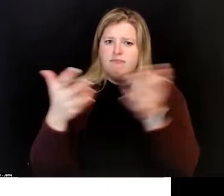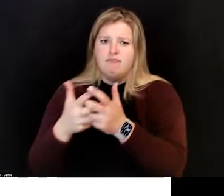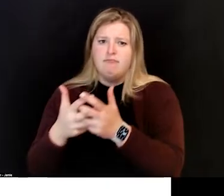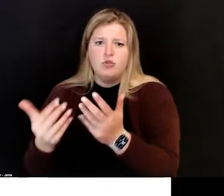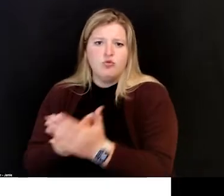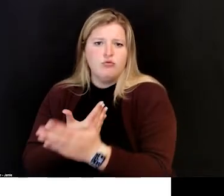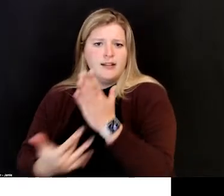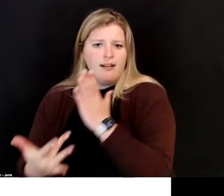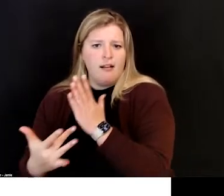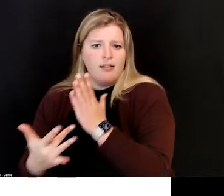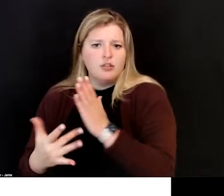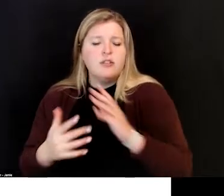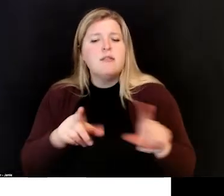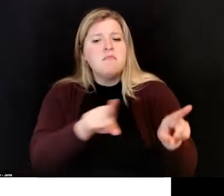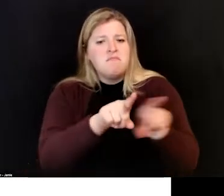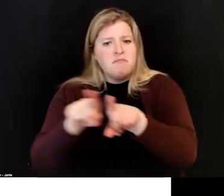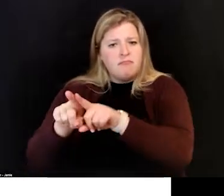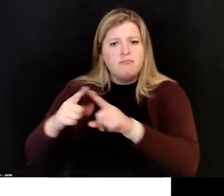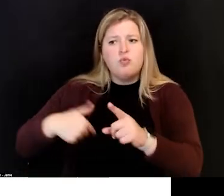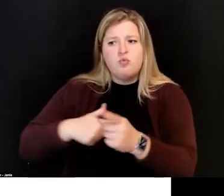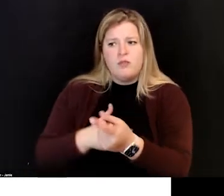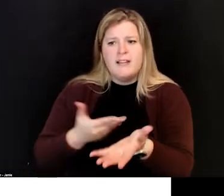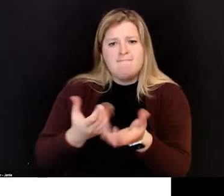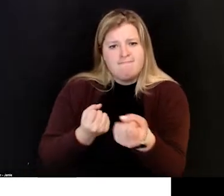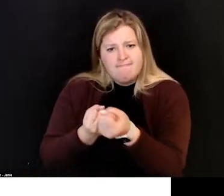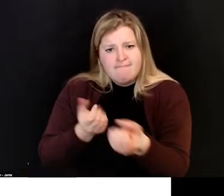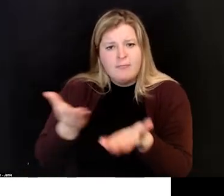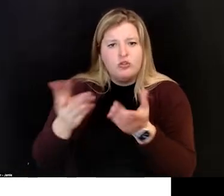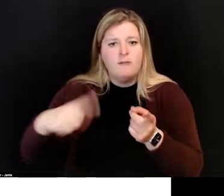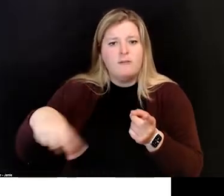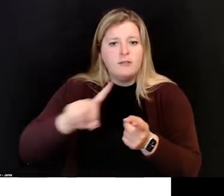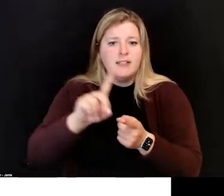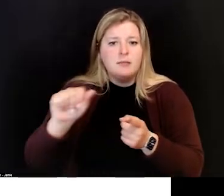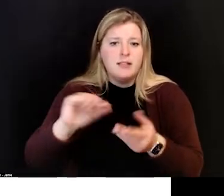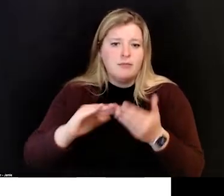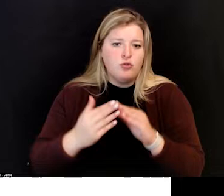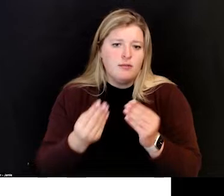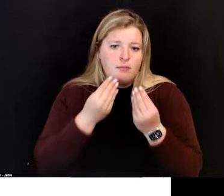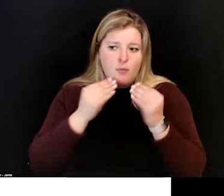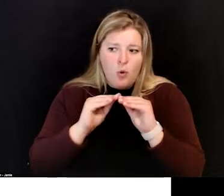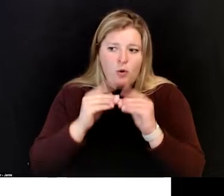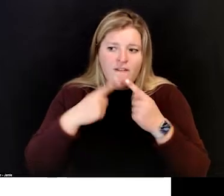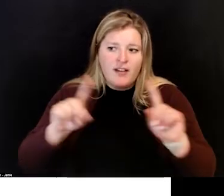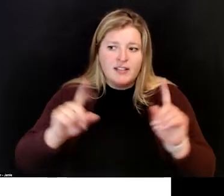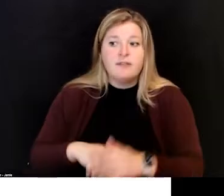that serves the disability community more effectively. WCAC 2.1 has been out for a bit.